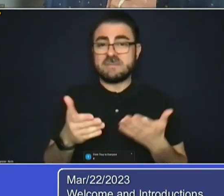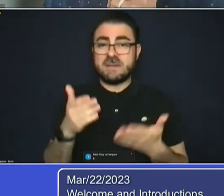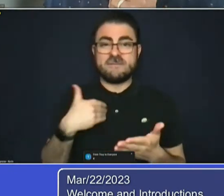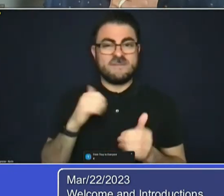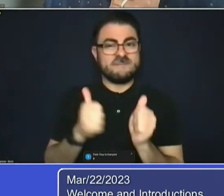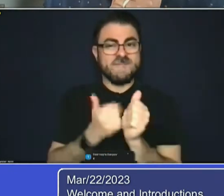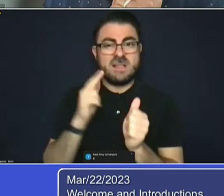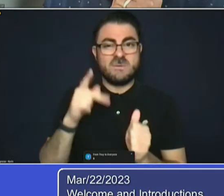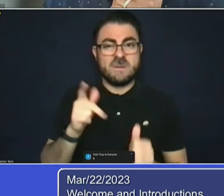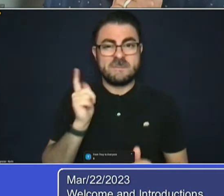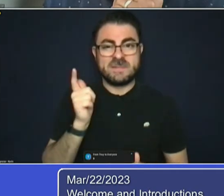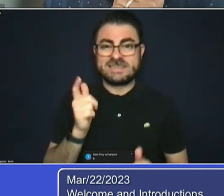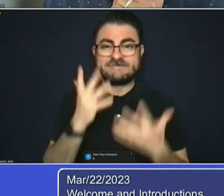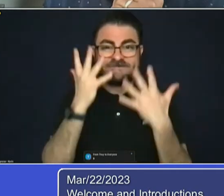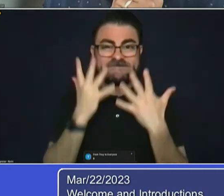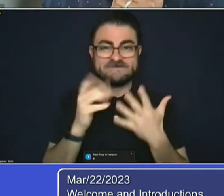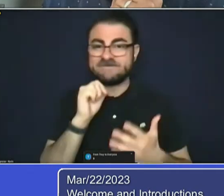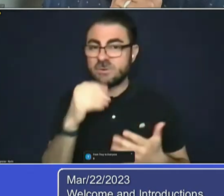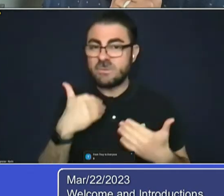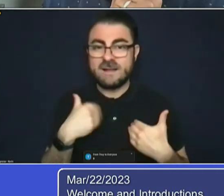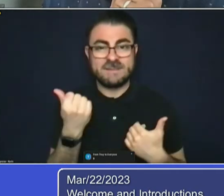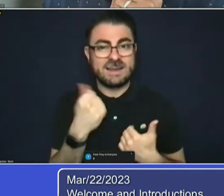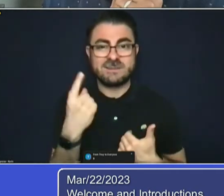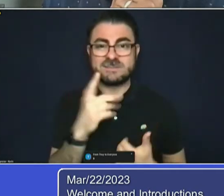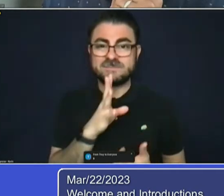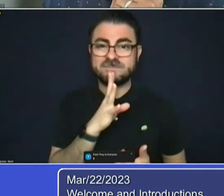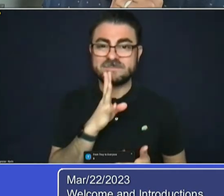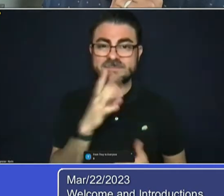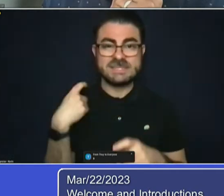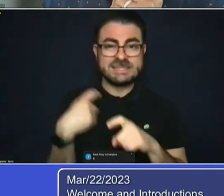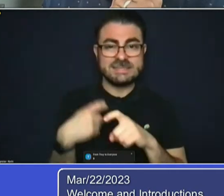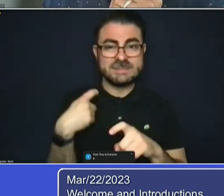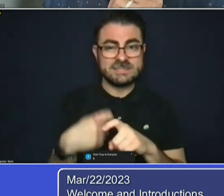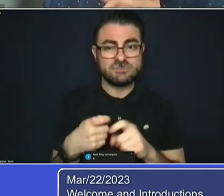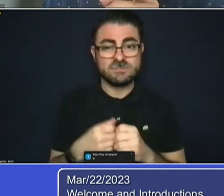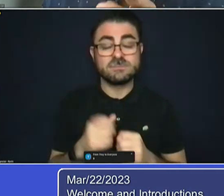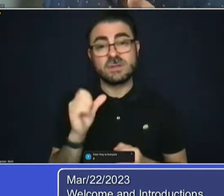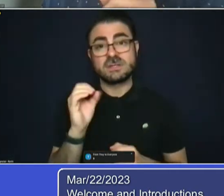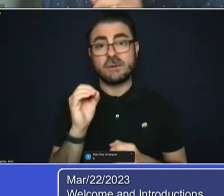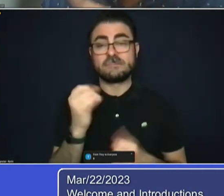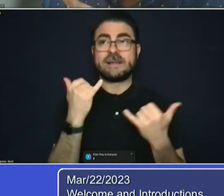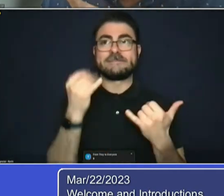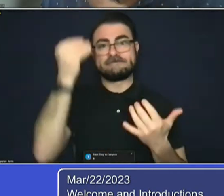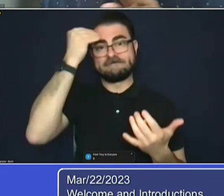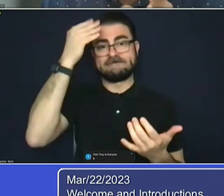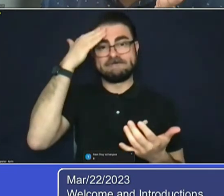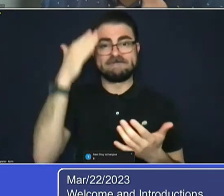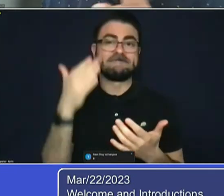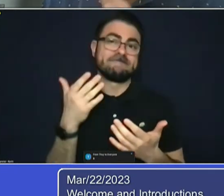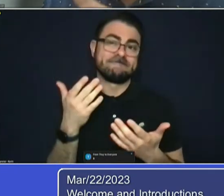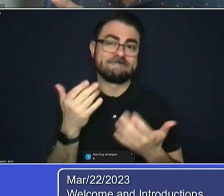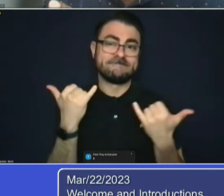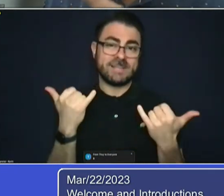SPEAK ENGLISH. THIS IS GOING TO BE ONE WE MAY HAVE TO FOLLOW UP ON AFTERWARDS, WE DON'T,